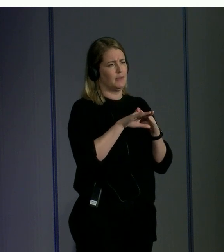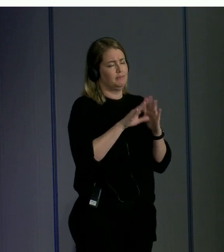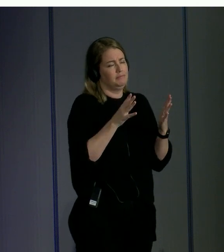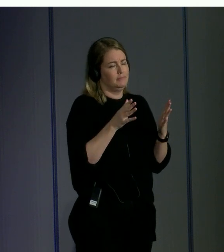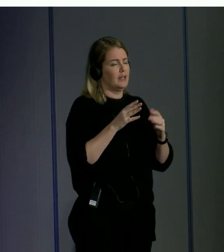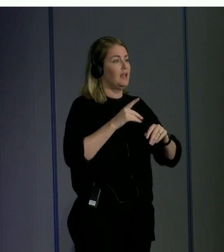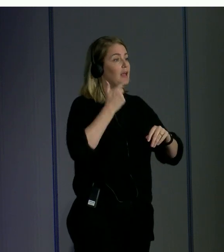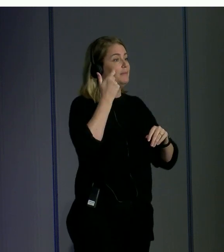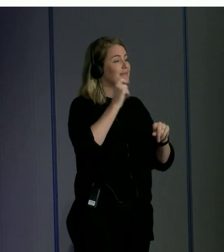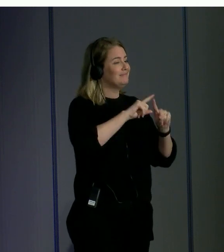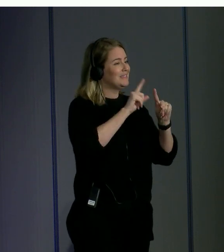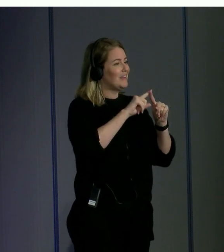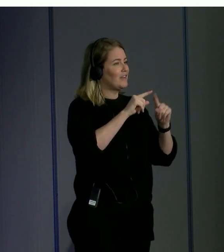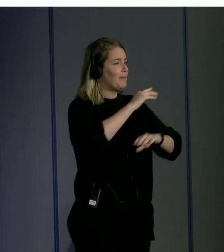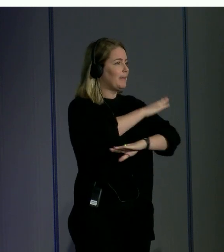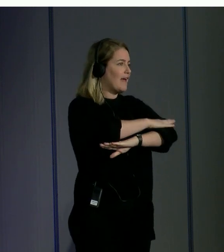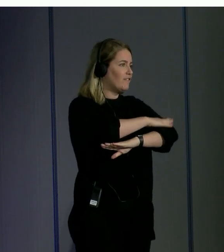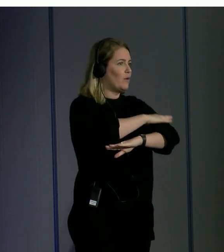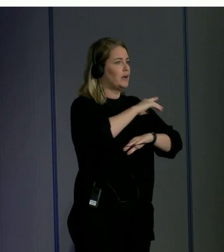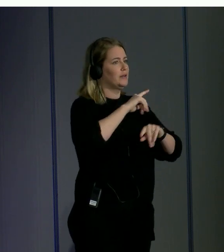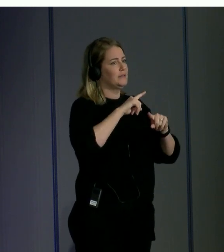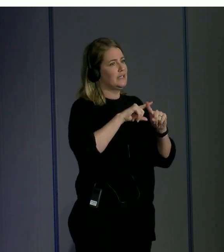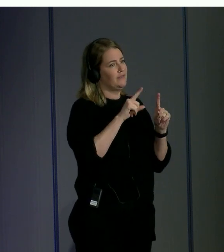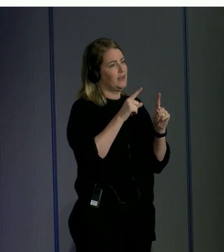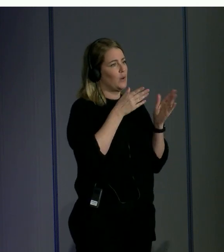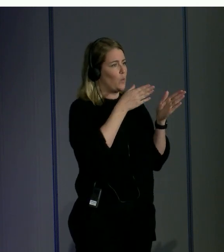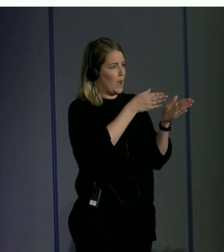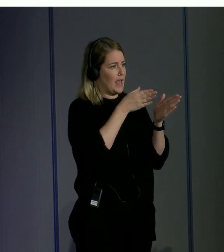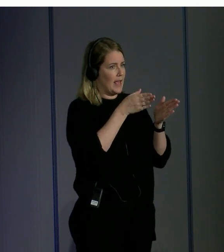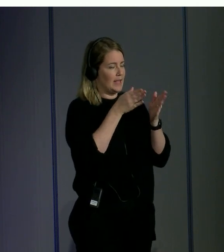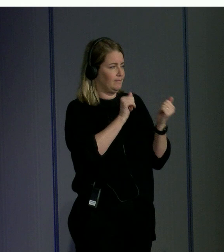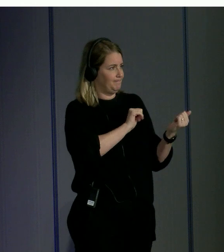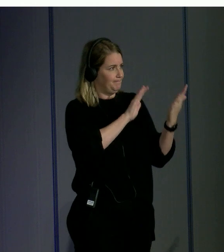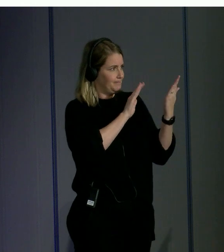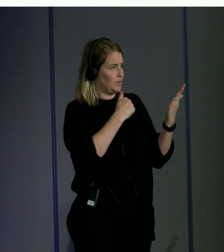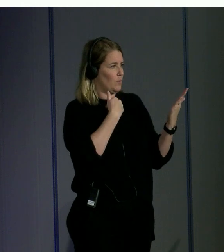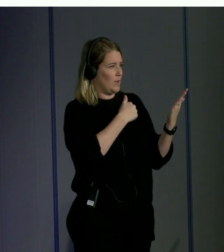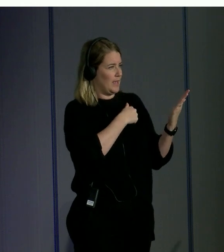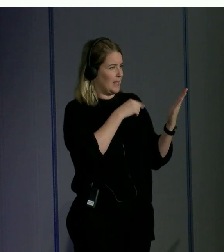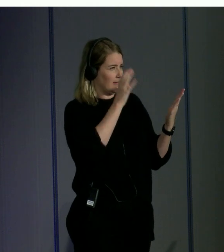Because there's different platforms and different ways we can define, and acceptable amount